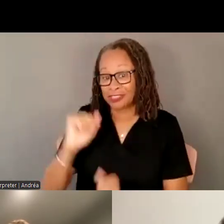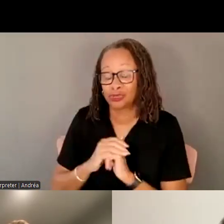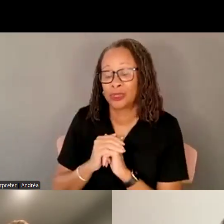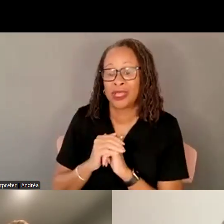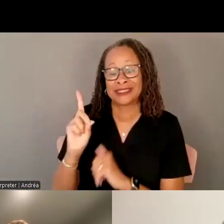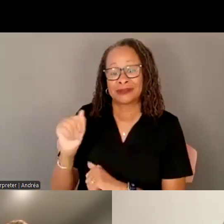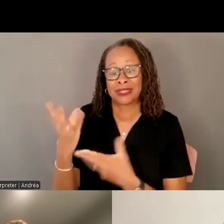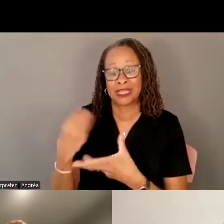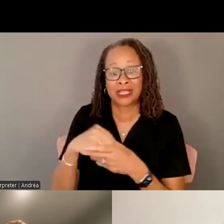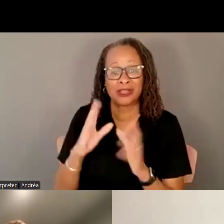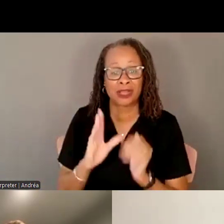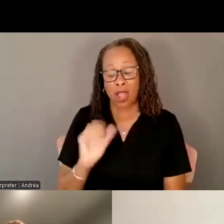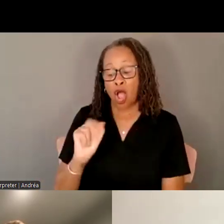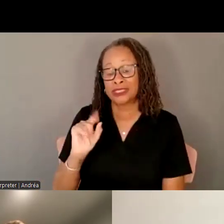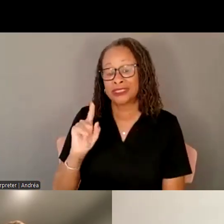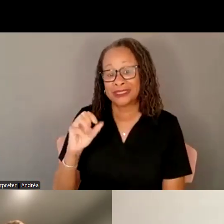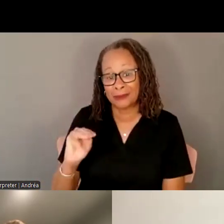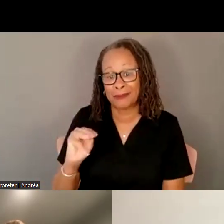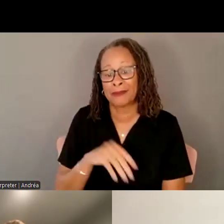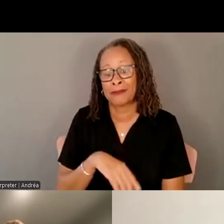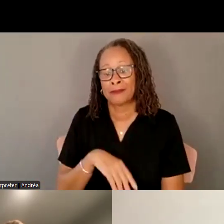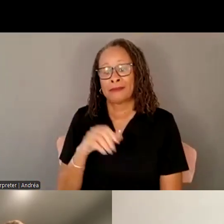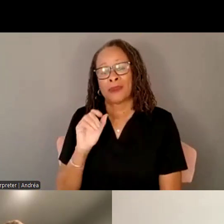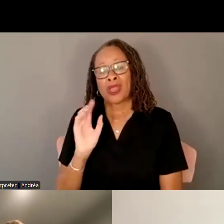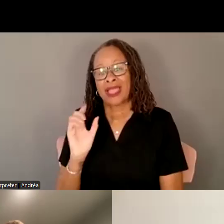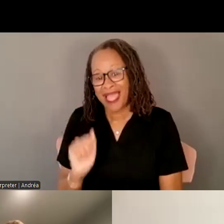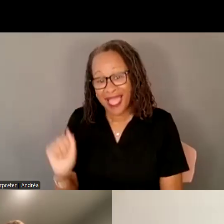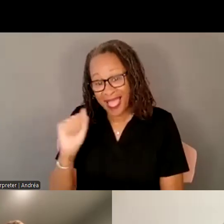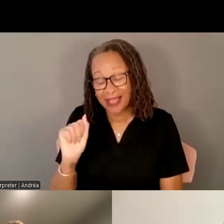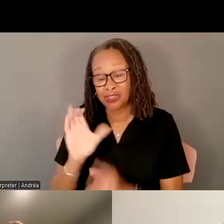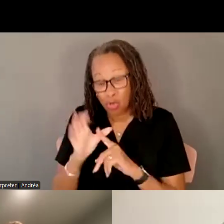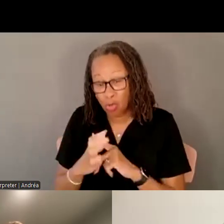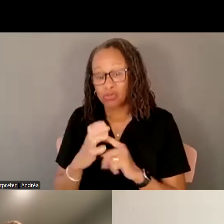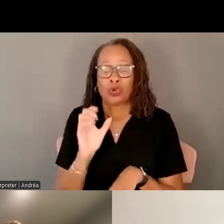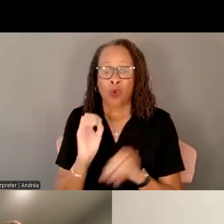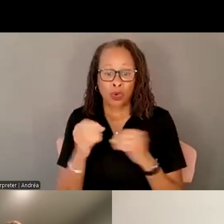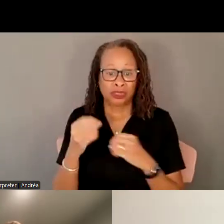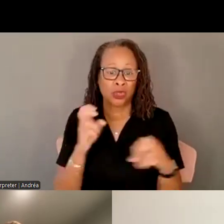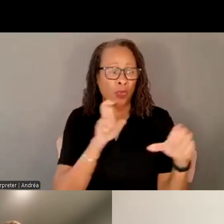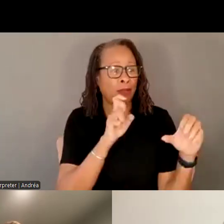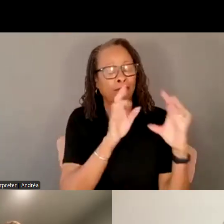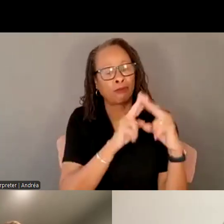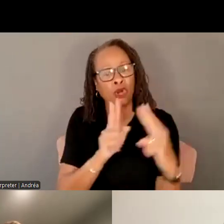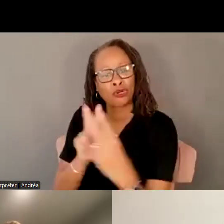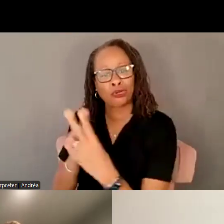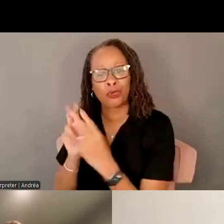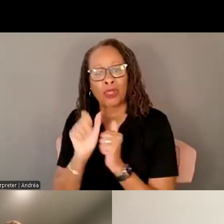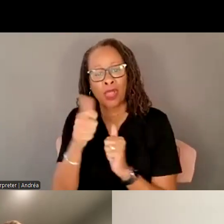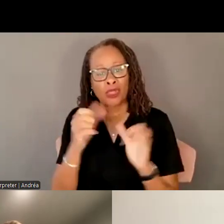including autism, at cultural organizations. So we've been partnering with various cultural organizations